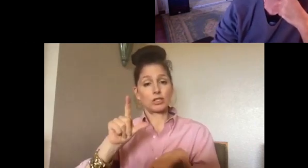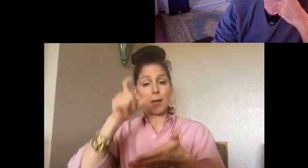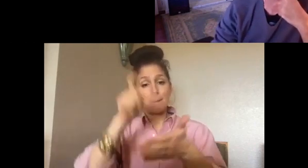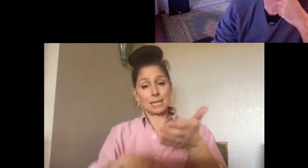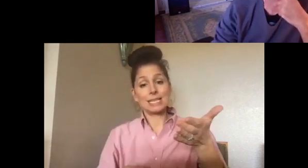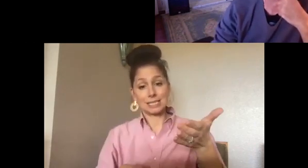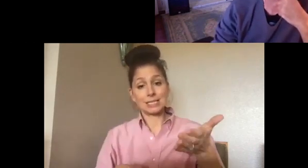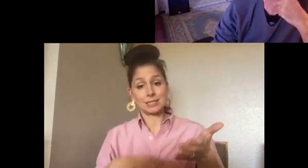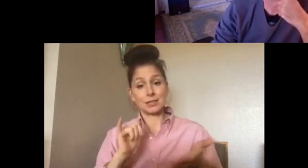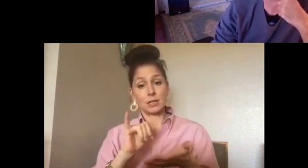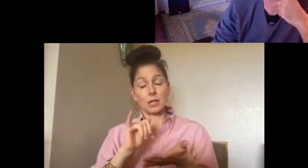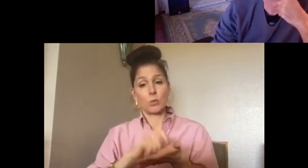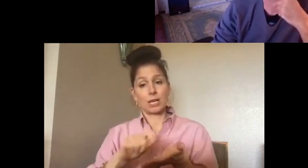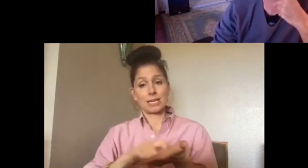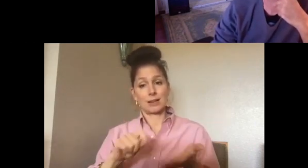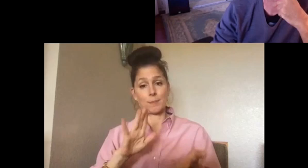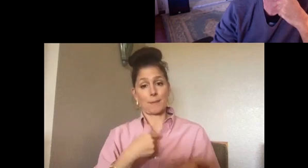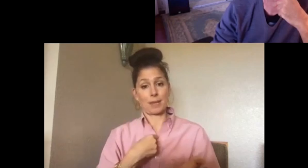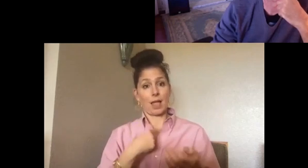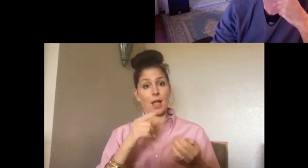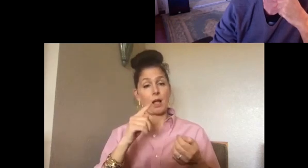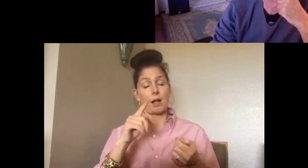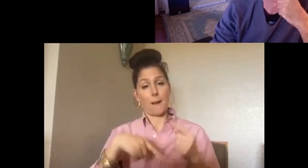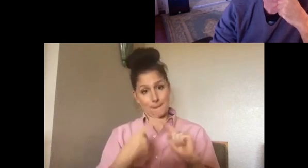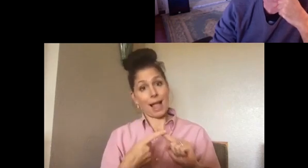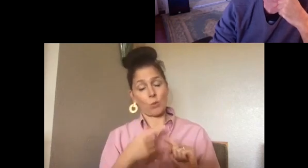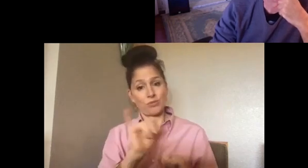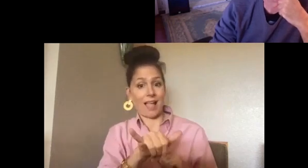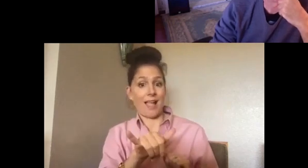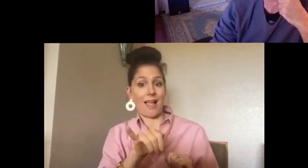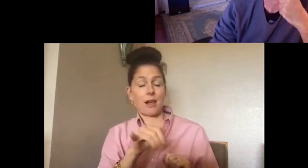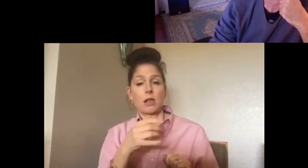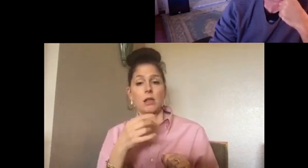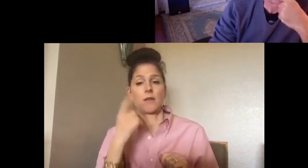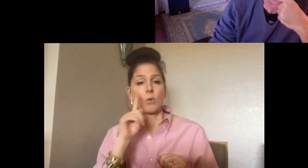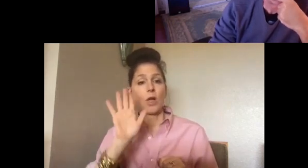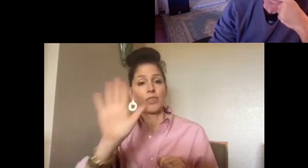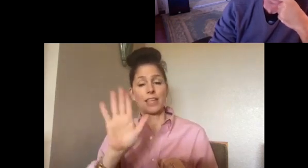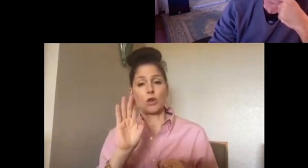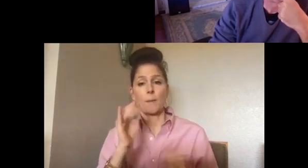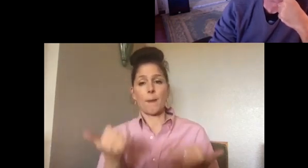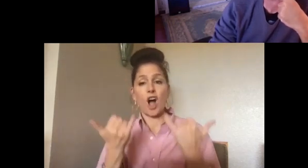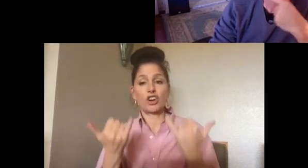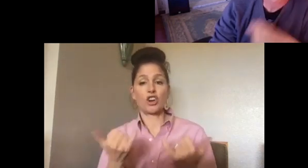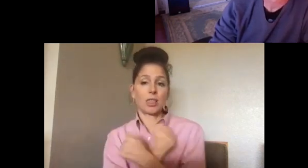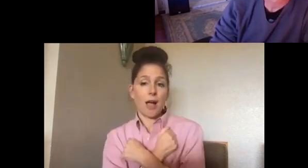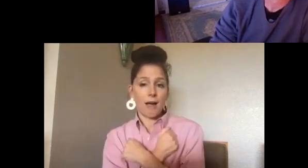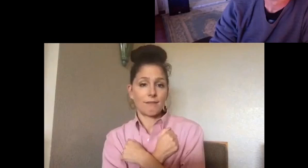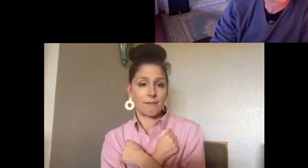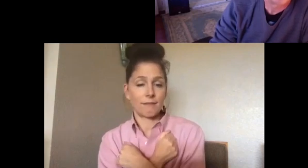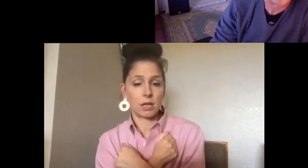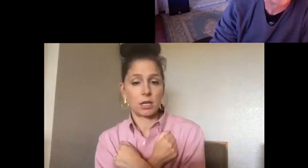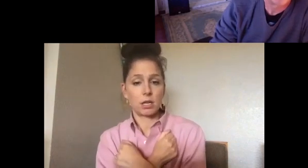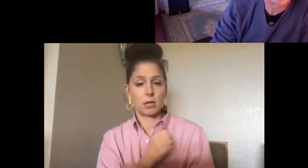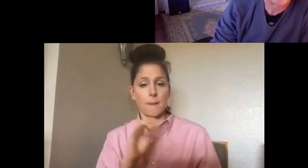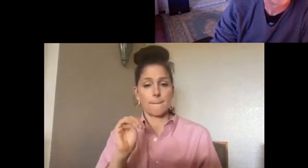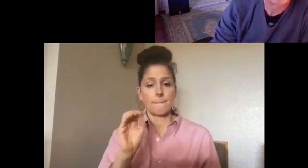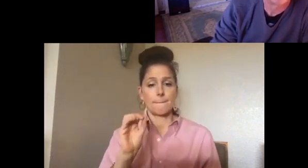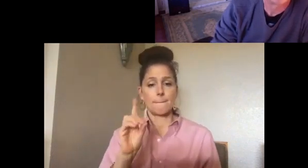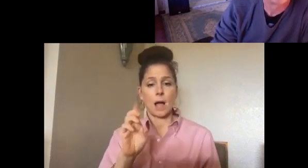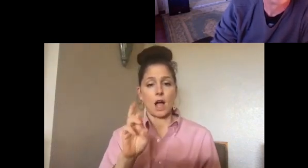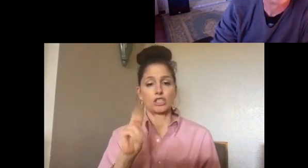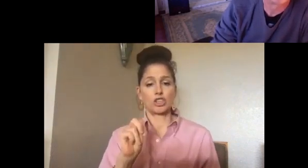the article, my article and that helped that. It was for their Modern Love, it was Modern Love,